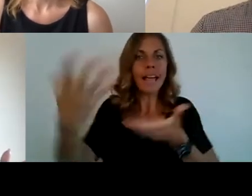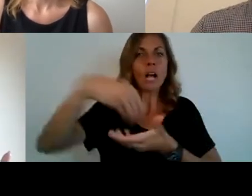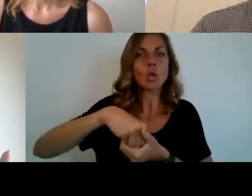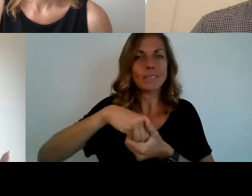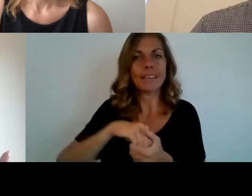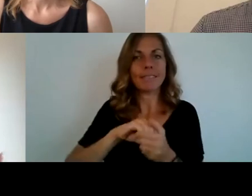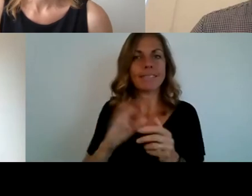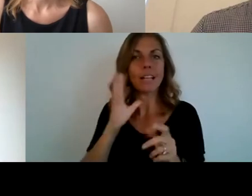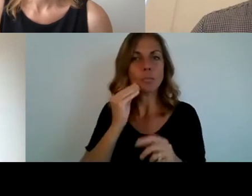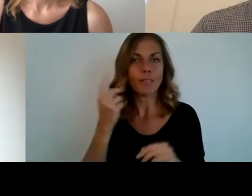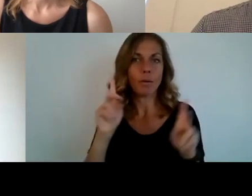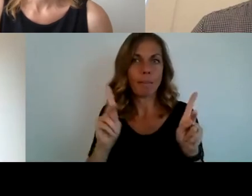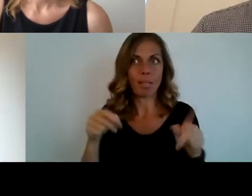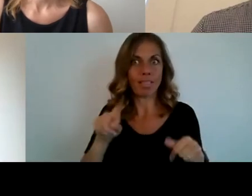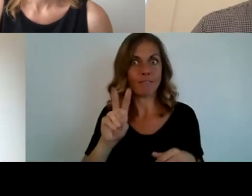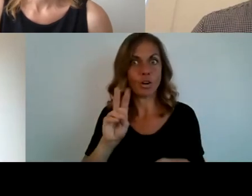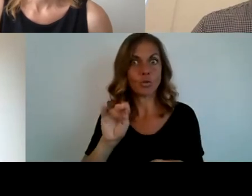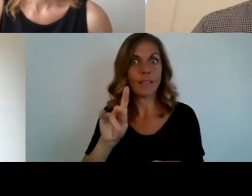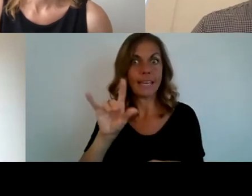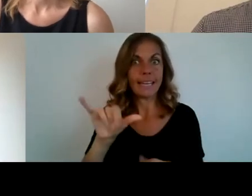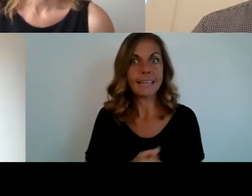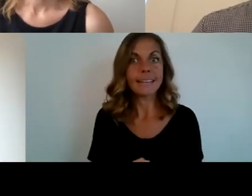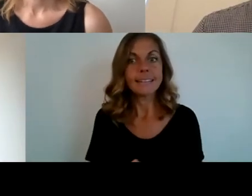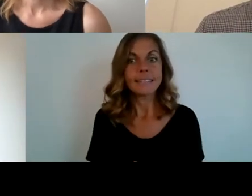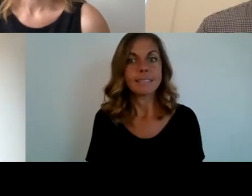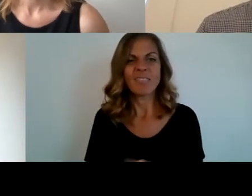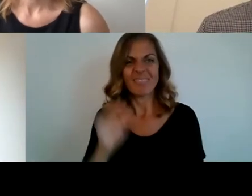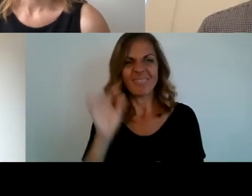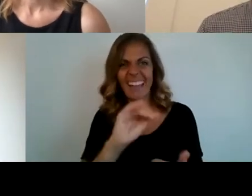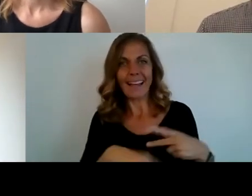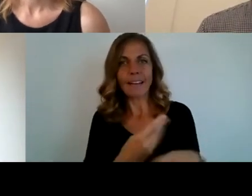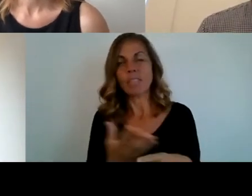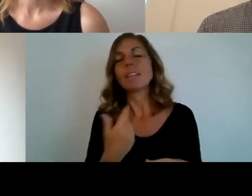world. So, you know, those are the types of things like I immediately and that was that